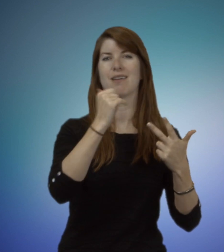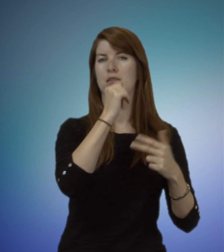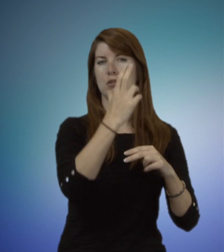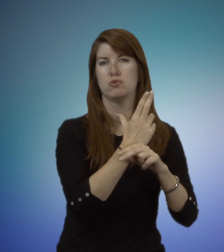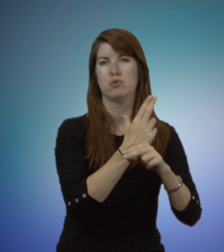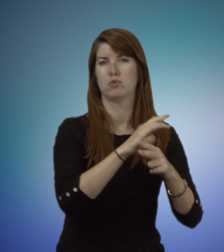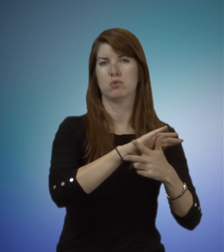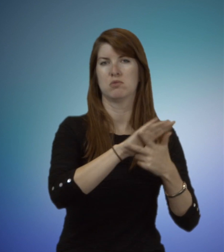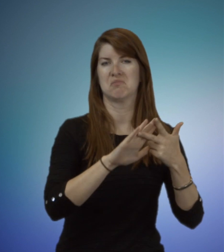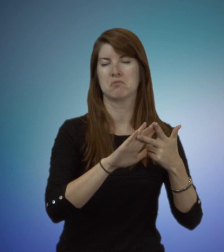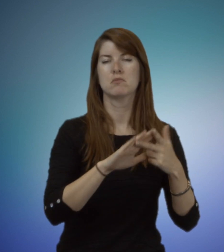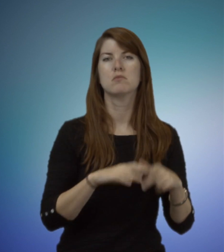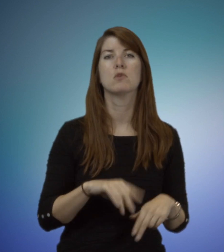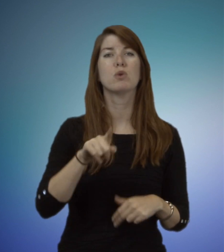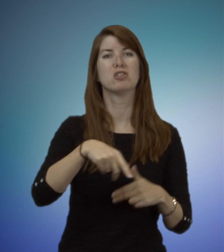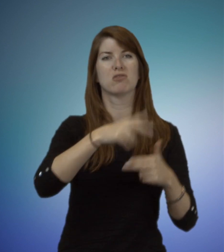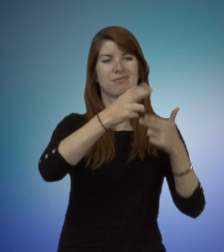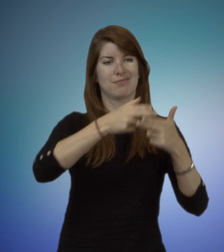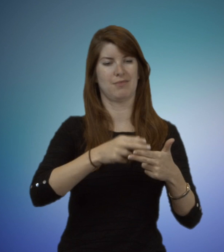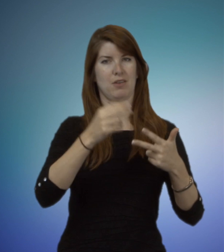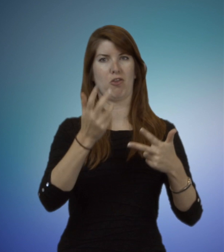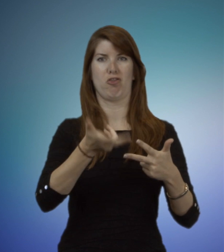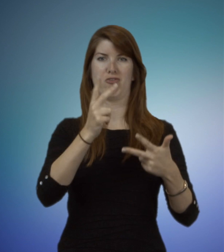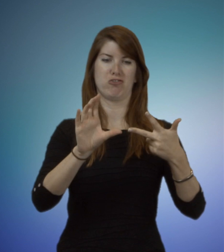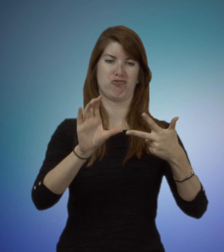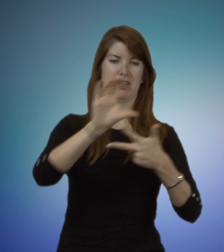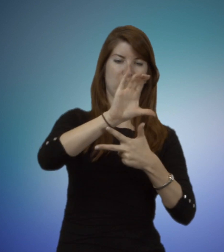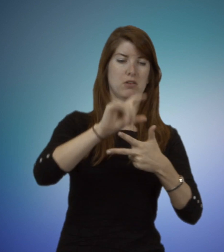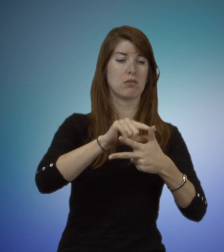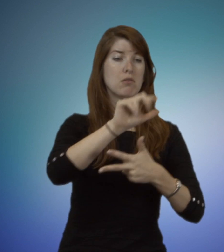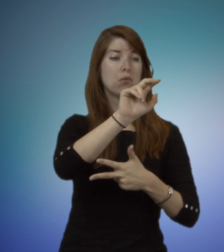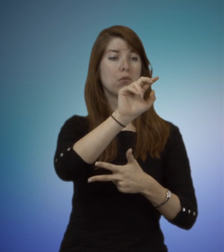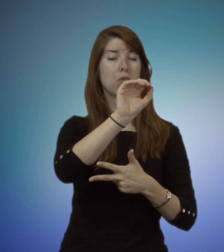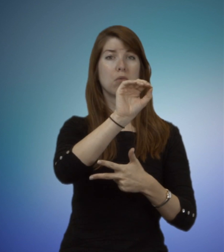We just refer to these three criteria, otological, audiological,